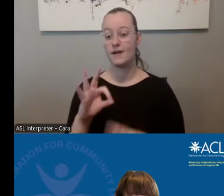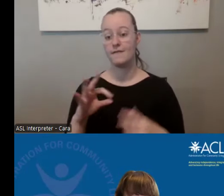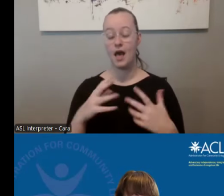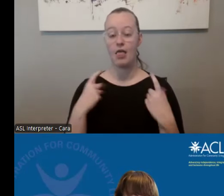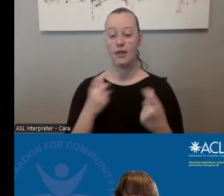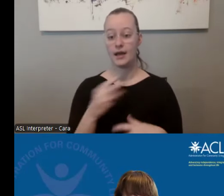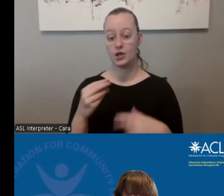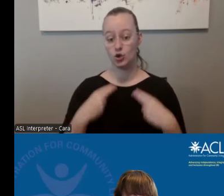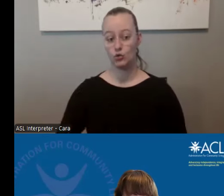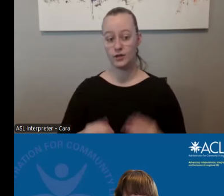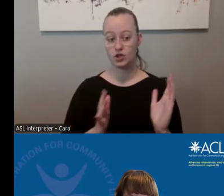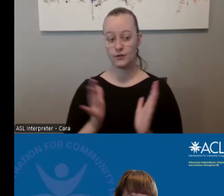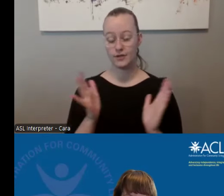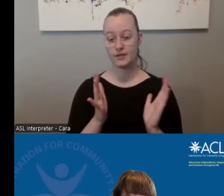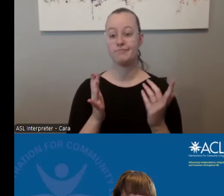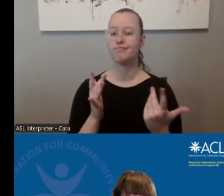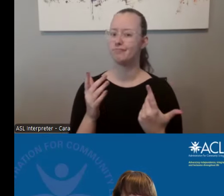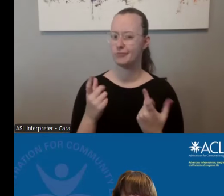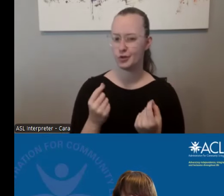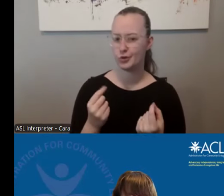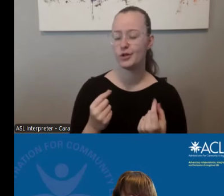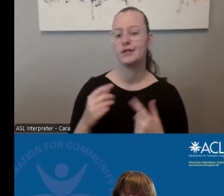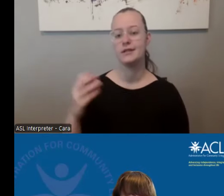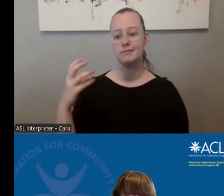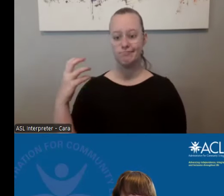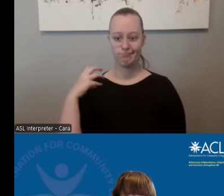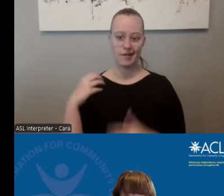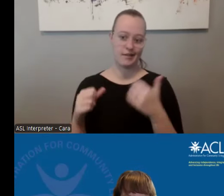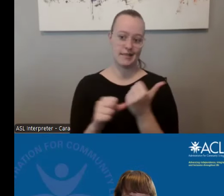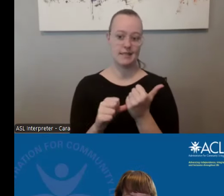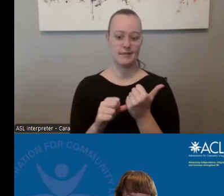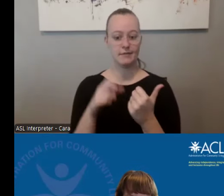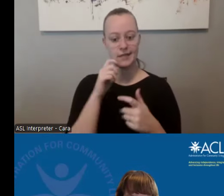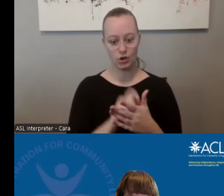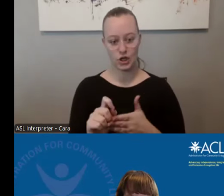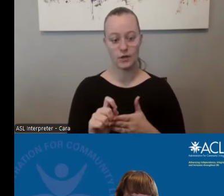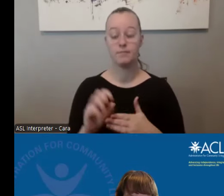where she served as a Deputy Assistant Secretary for Health Policy. Maura has worked on a broad range of health